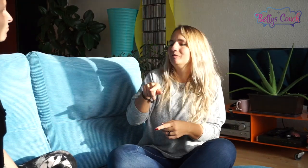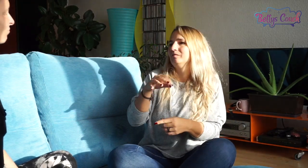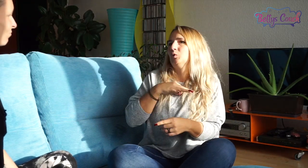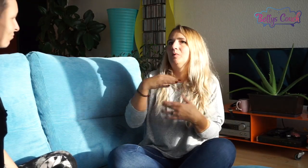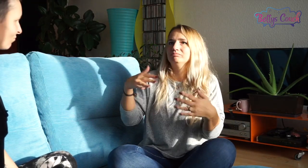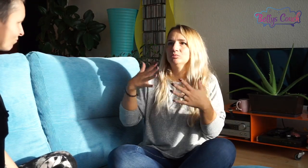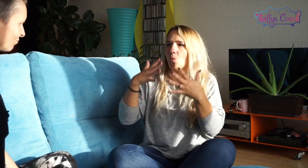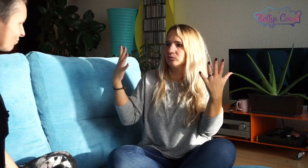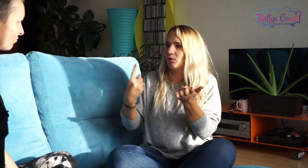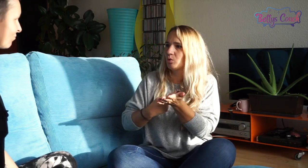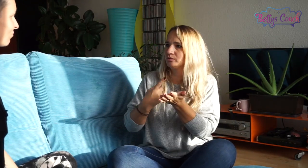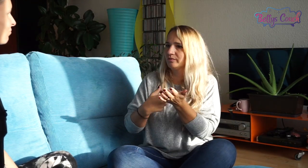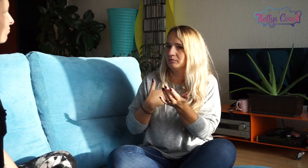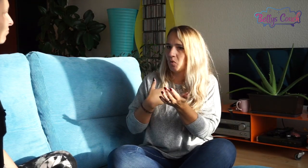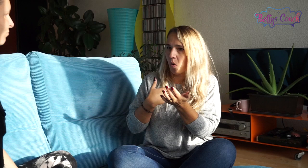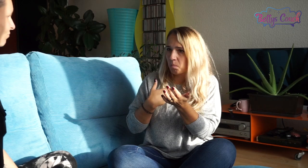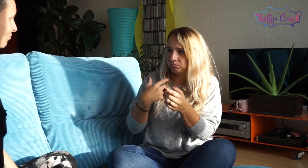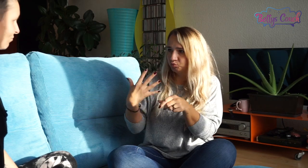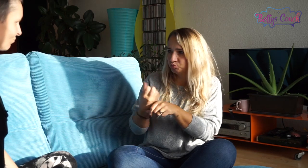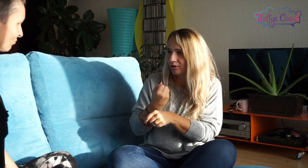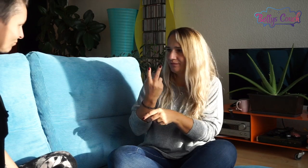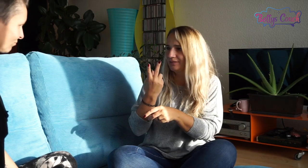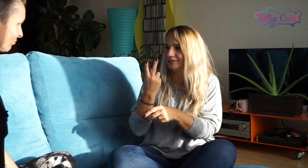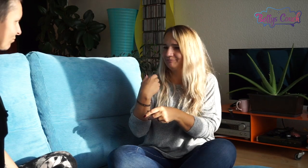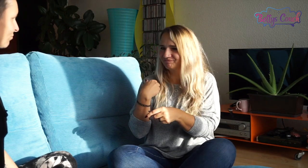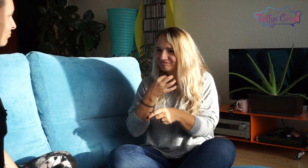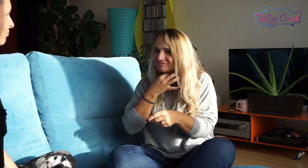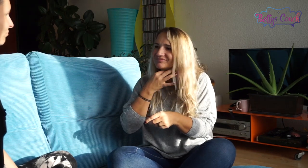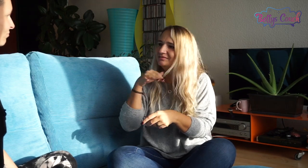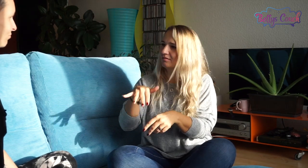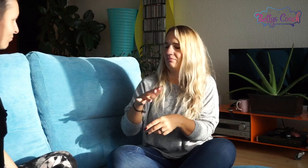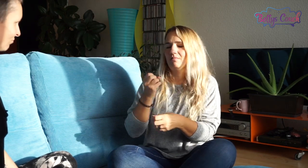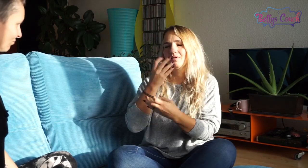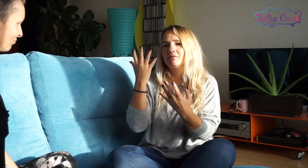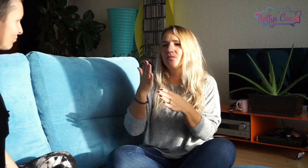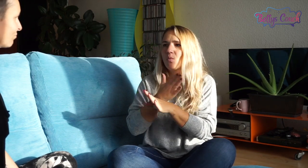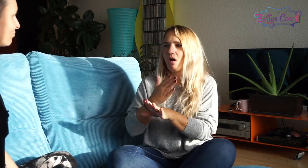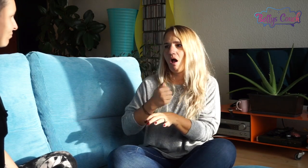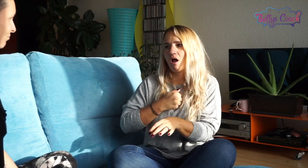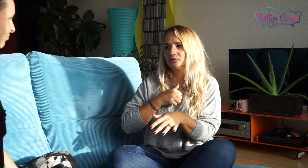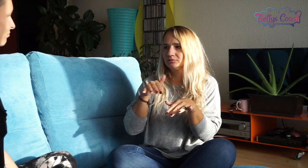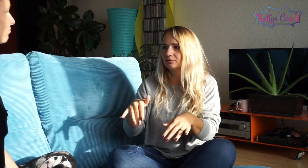presented me with a major challenge. Questions like "Can I do it?"...of course I was jittery.